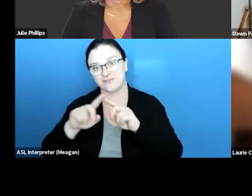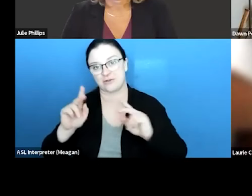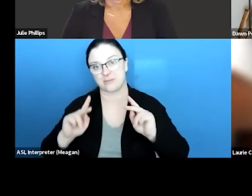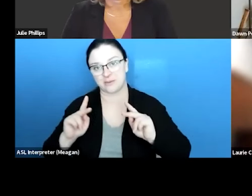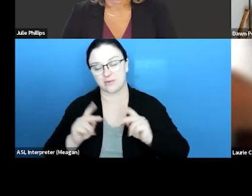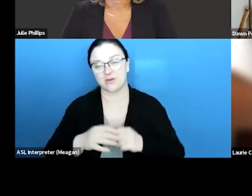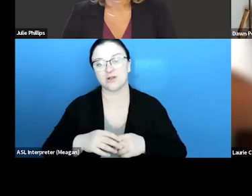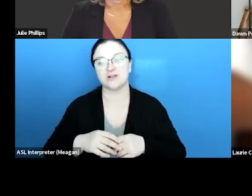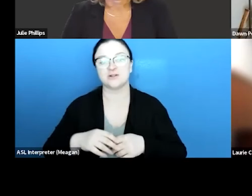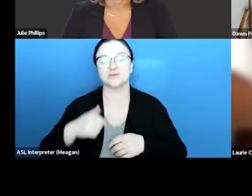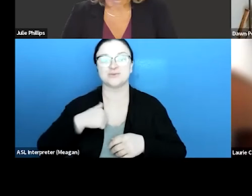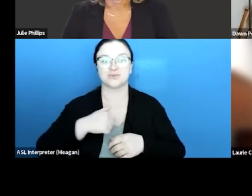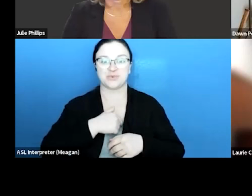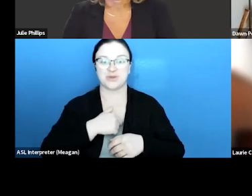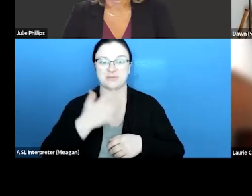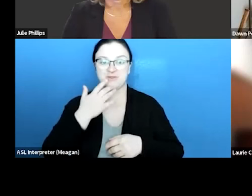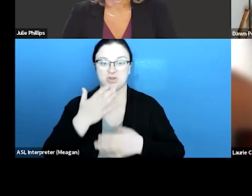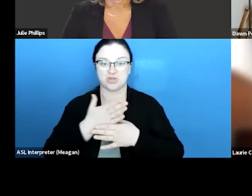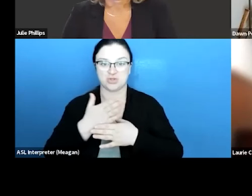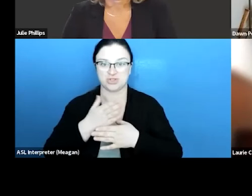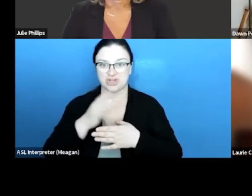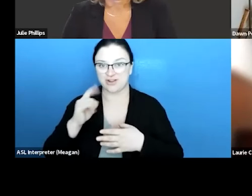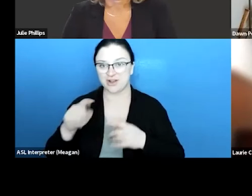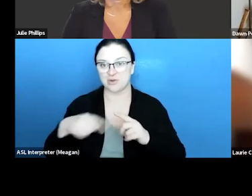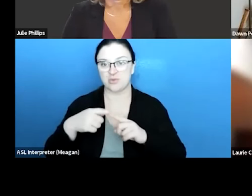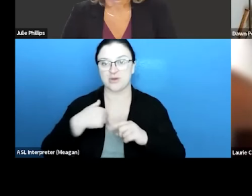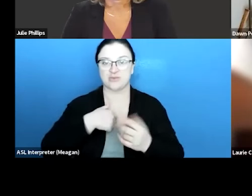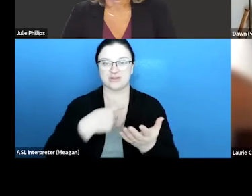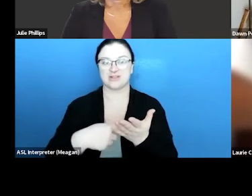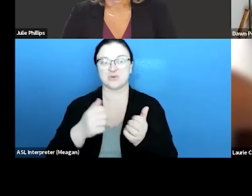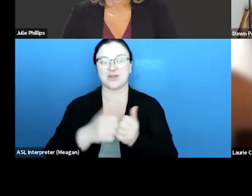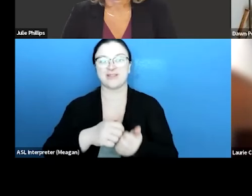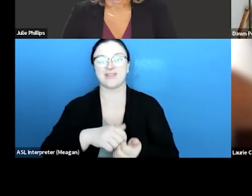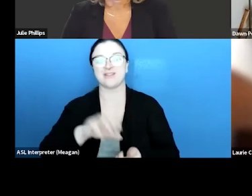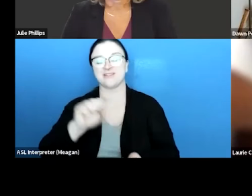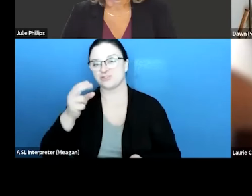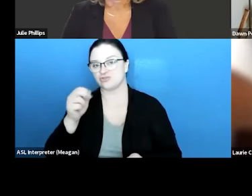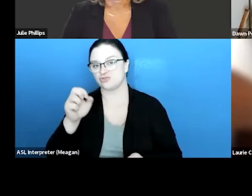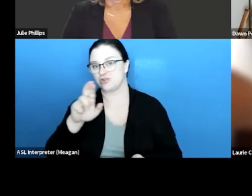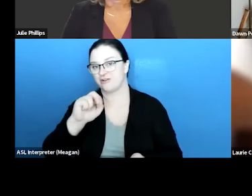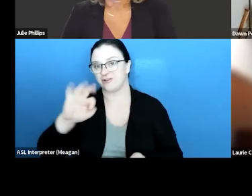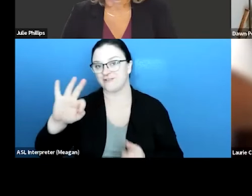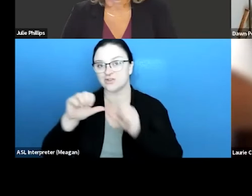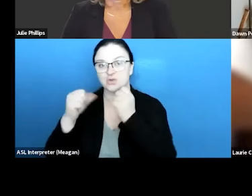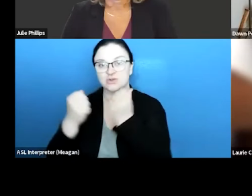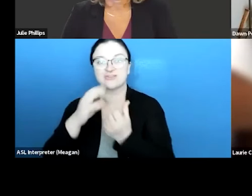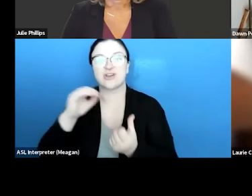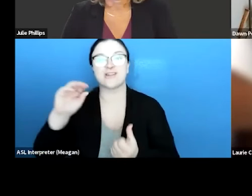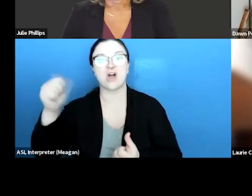We like to share this when we go talk to the Sheriff's Association and other law enforcement partners,